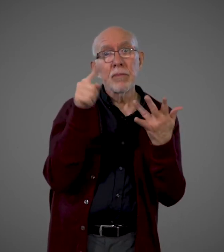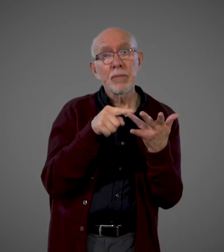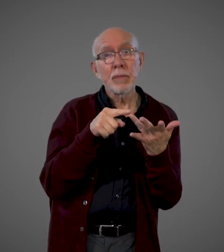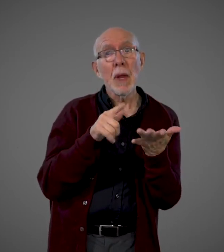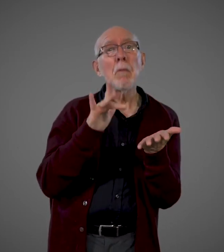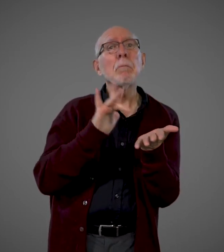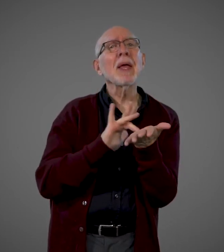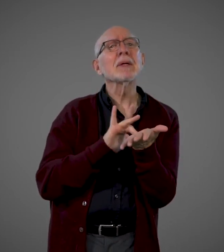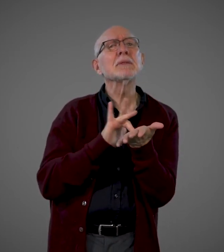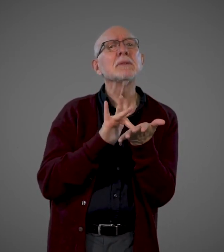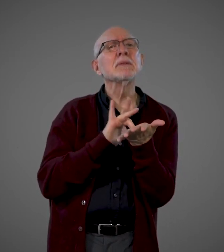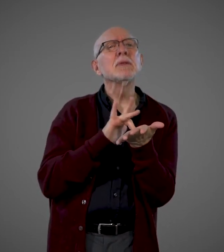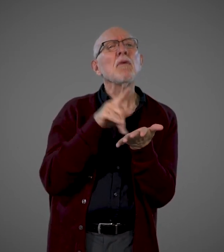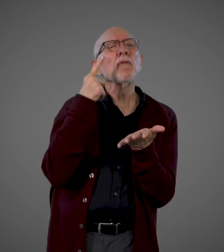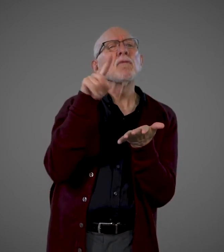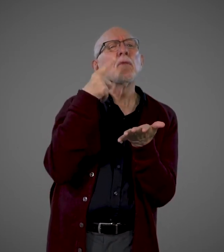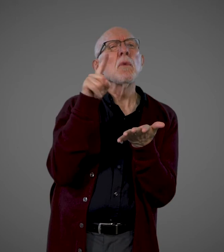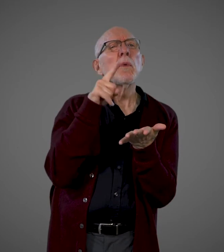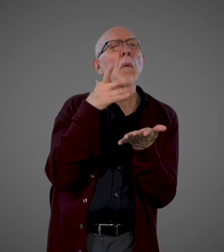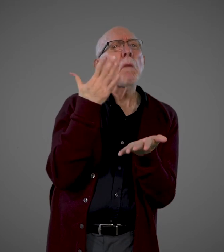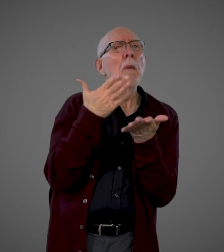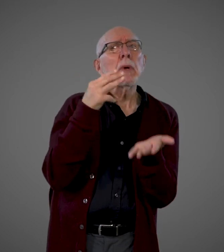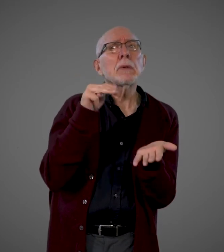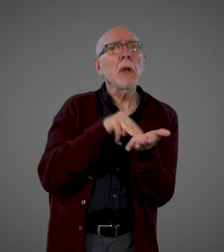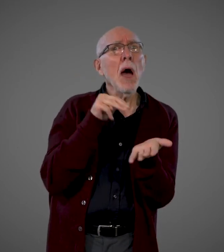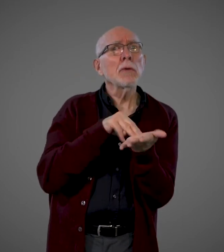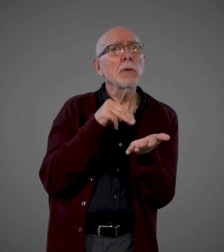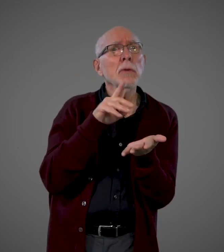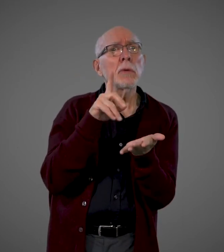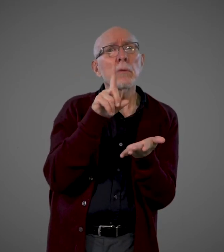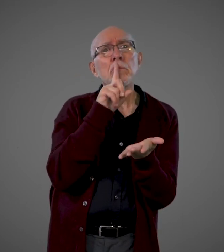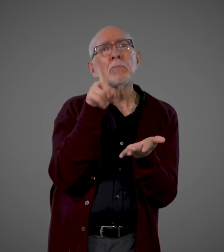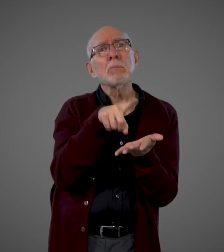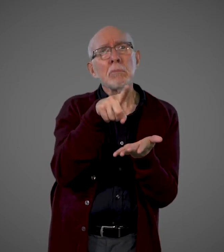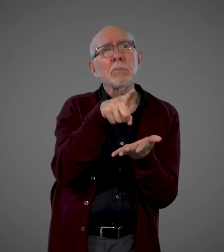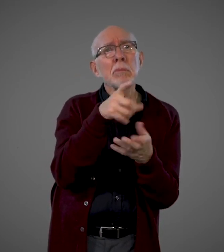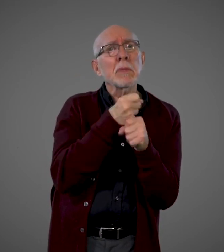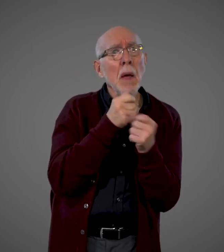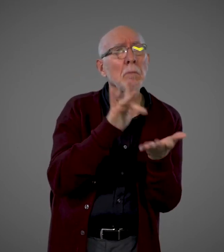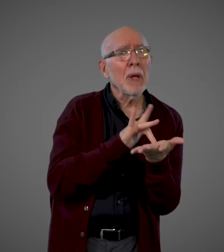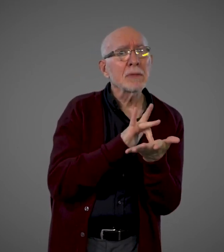Take any medicines the doctor prescribed or told you to buy over the counter.